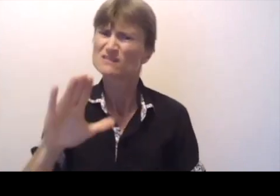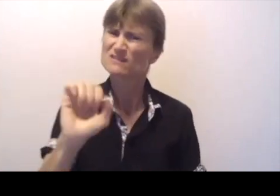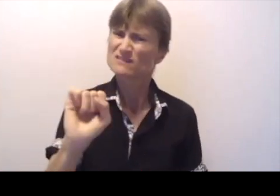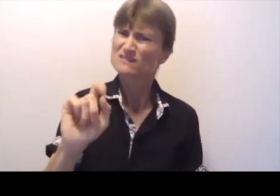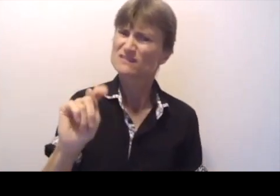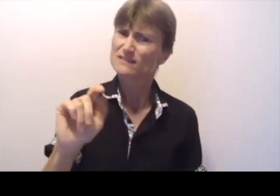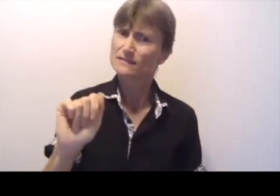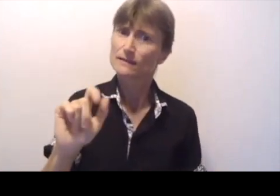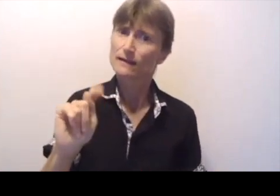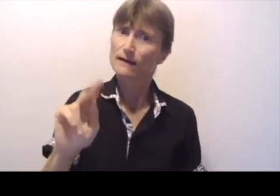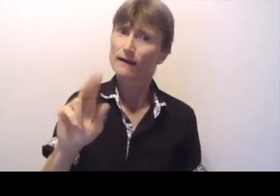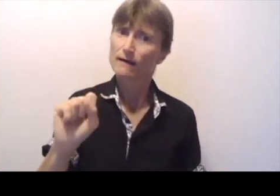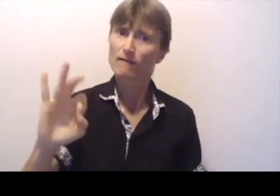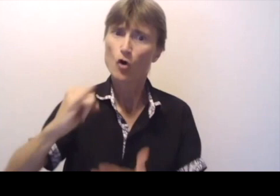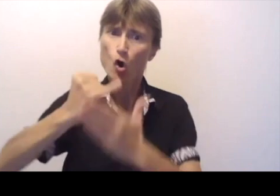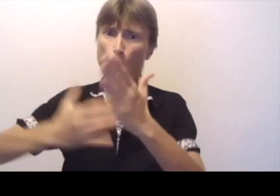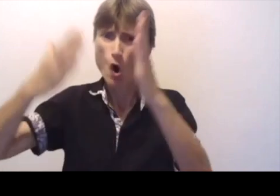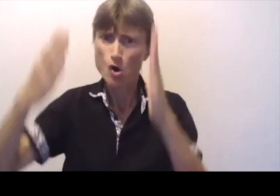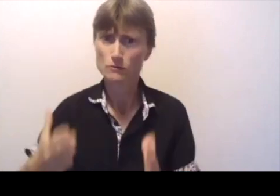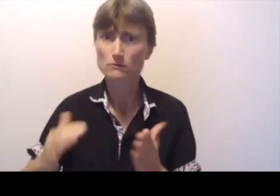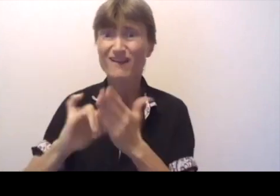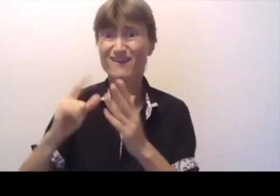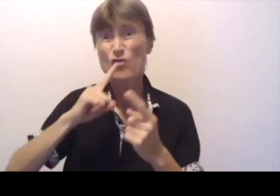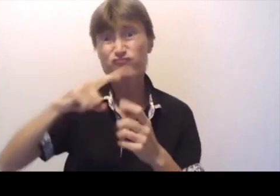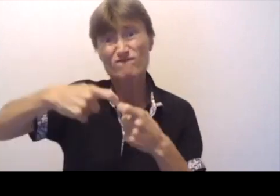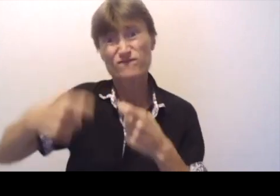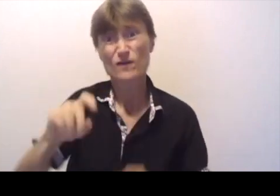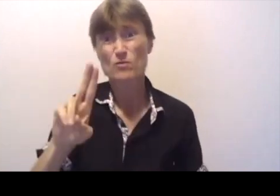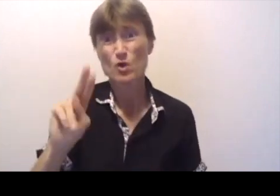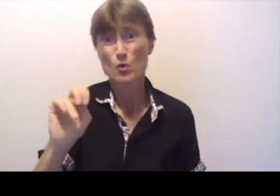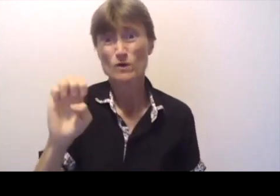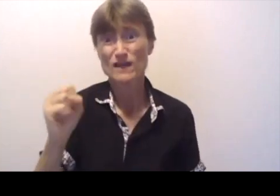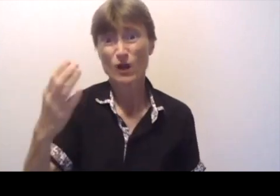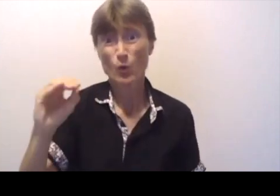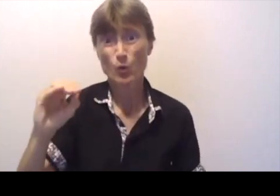came out of the unesco declaration made in 1980 and canada's signatory on it